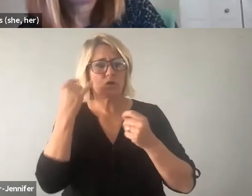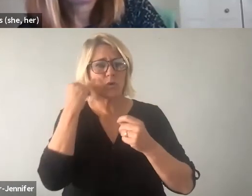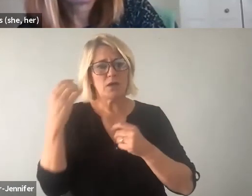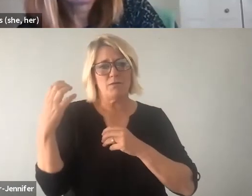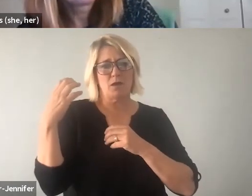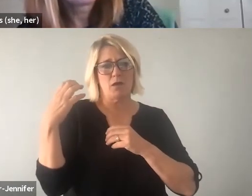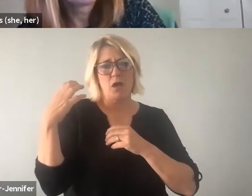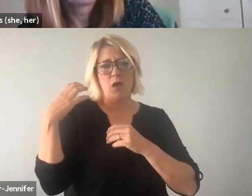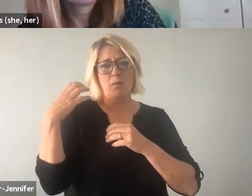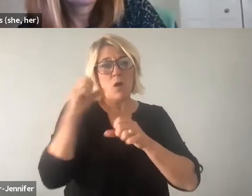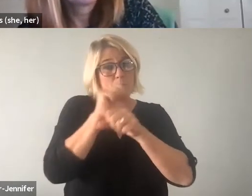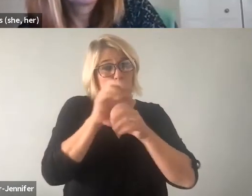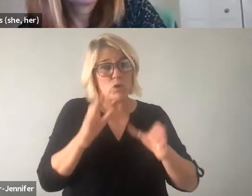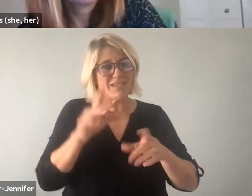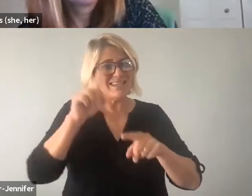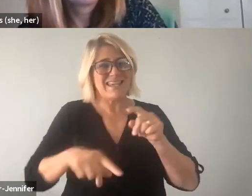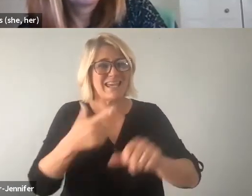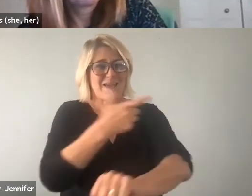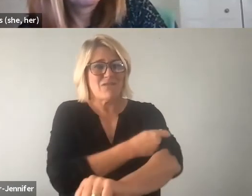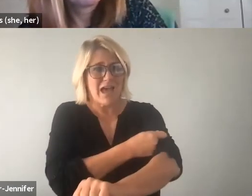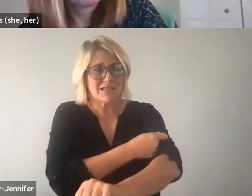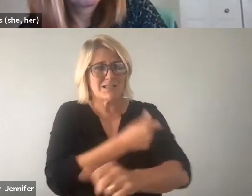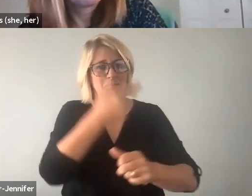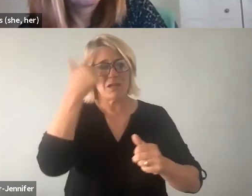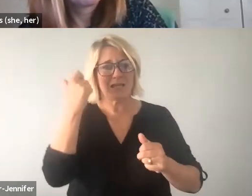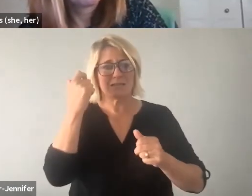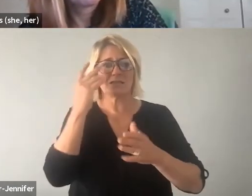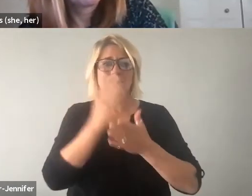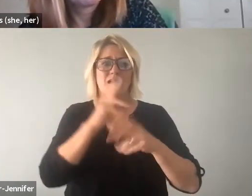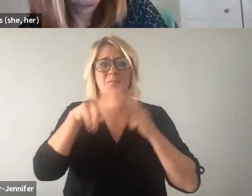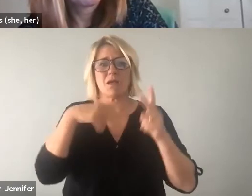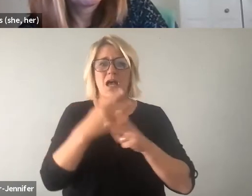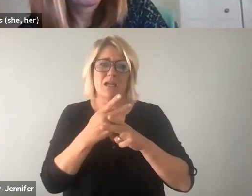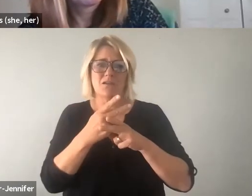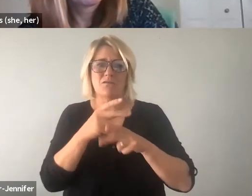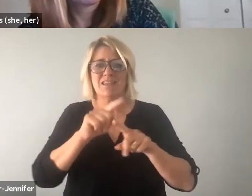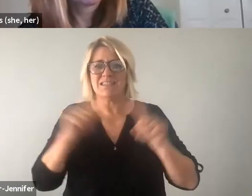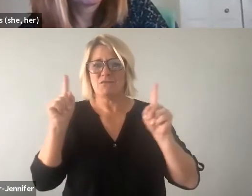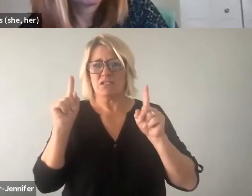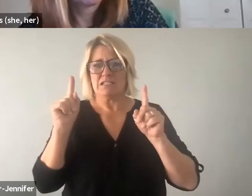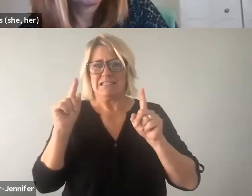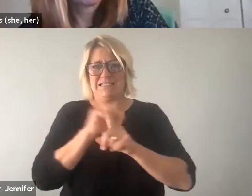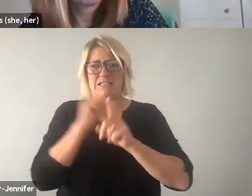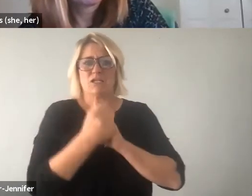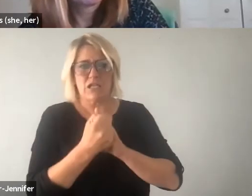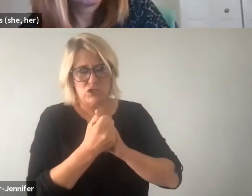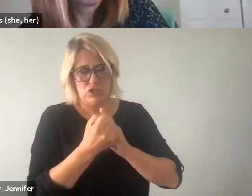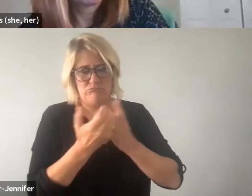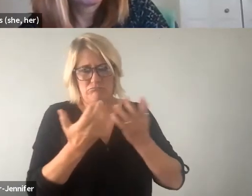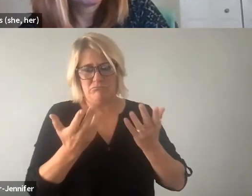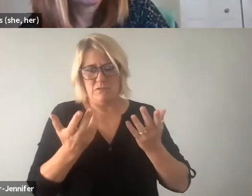we have remaining for the session. One question is what to do if an employee of a workplace can't get vaccinated due